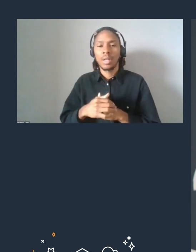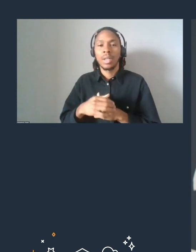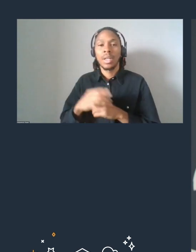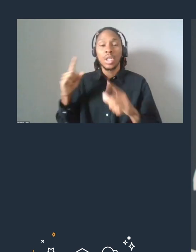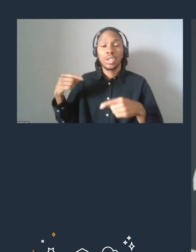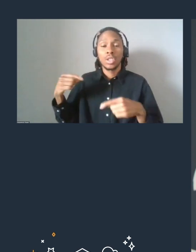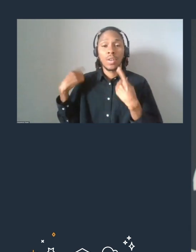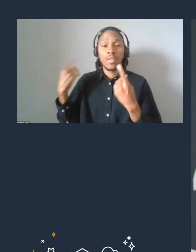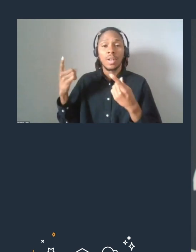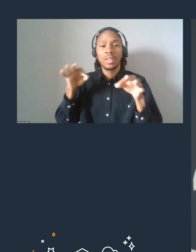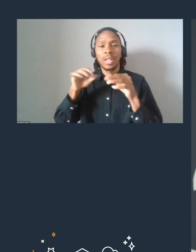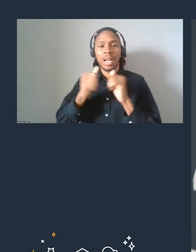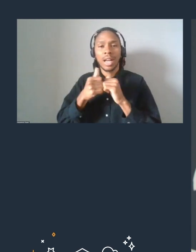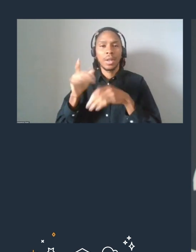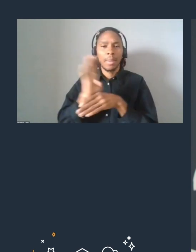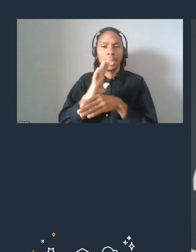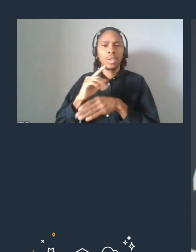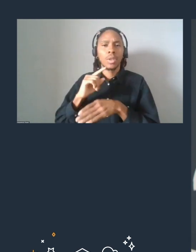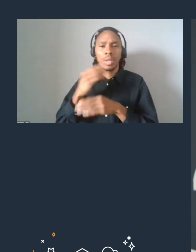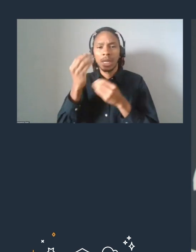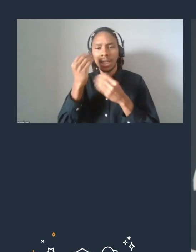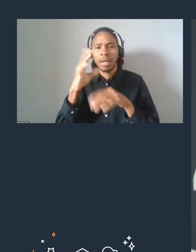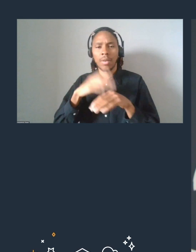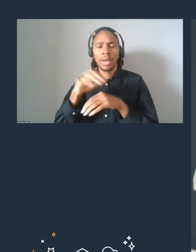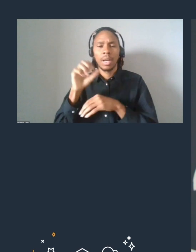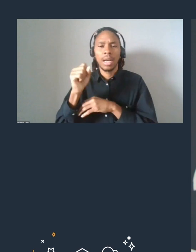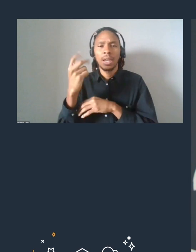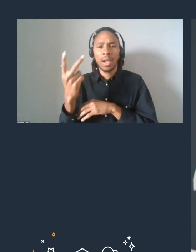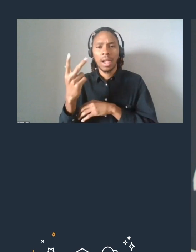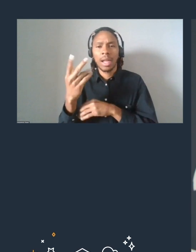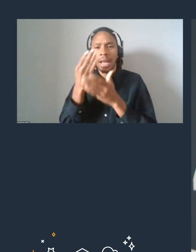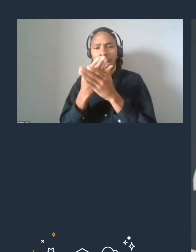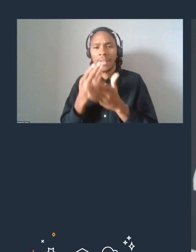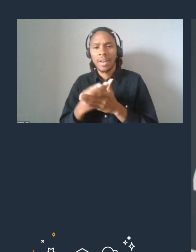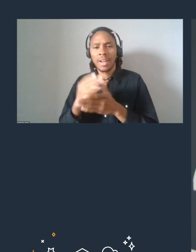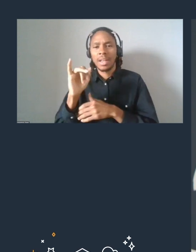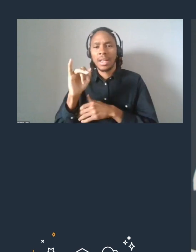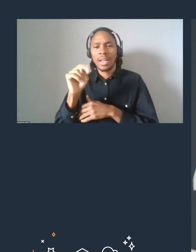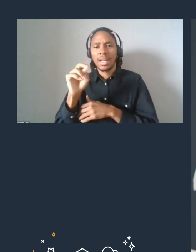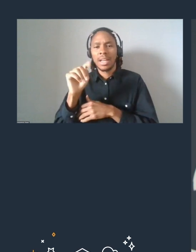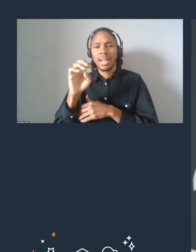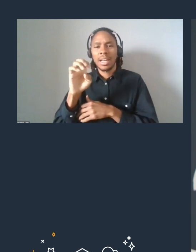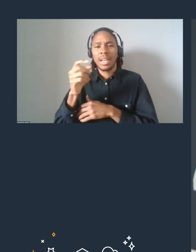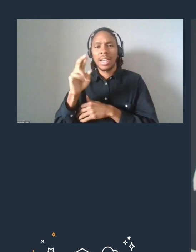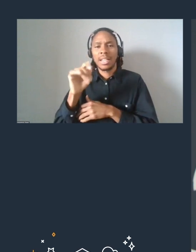your business critical data on S3 and verify the integrity using our new checksum options.